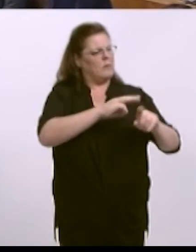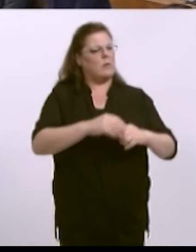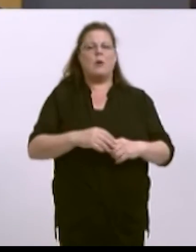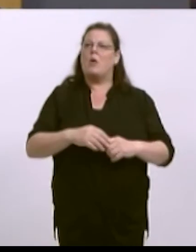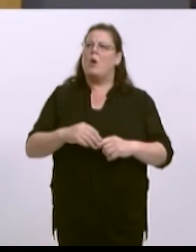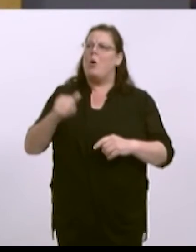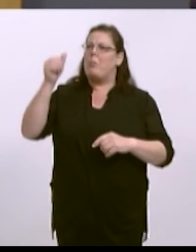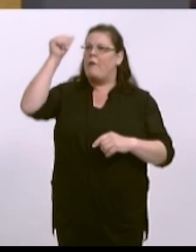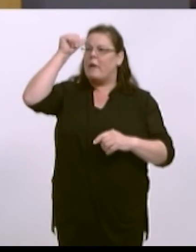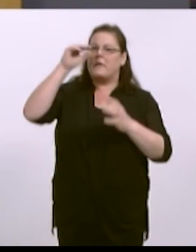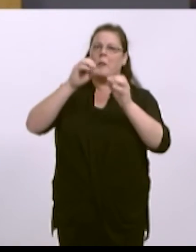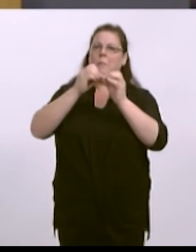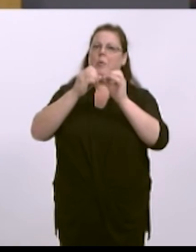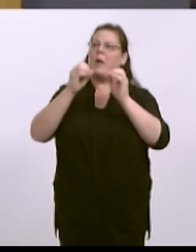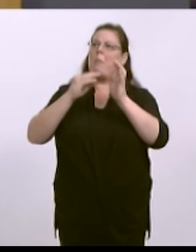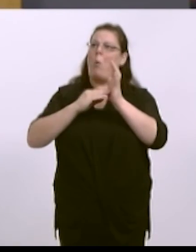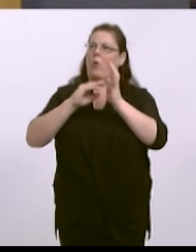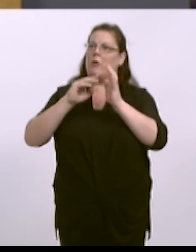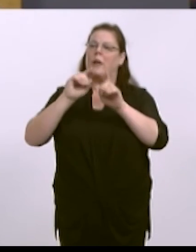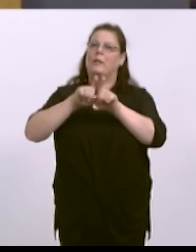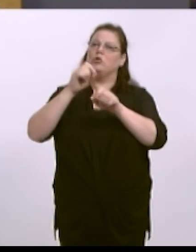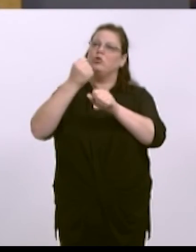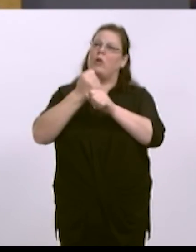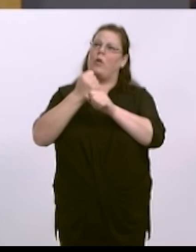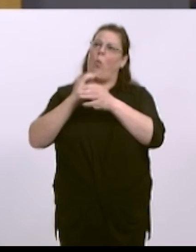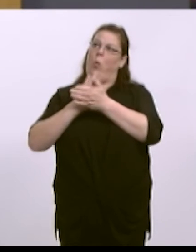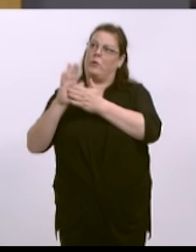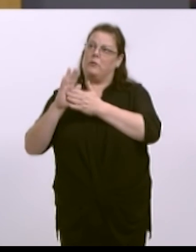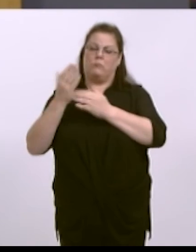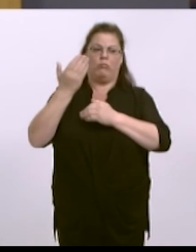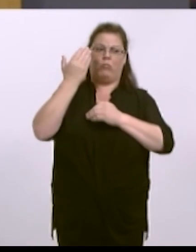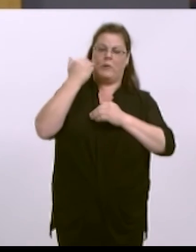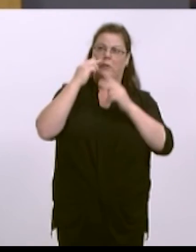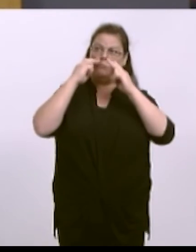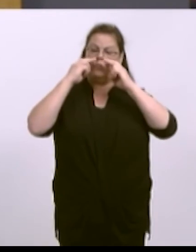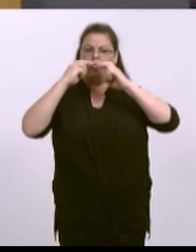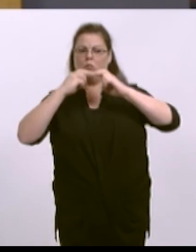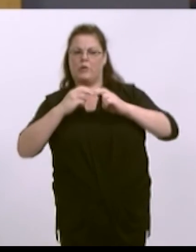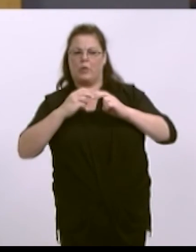Brian Morgan and Gerry Holtham recently carried out research on what works in economic development